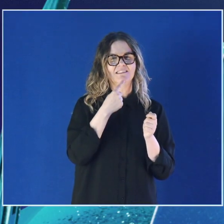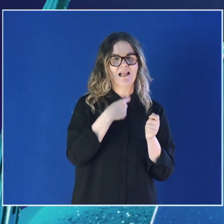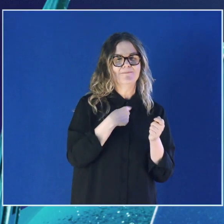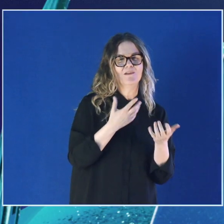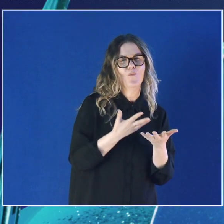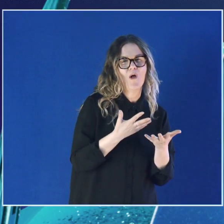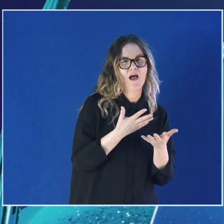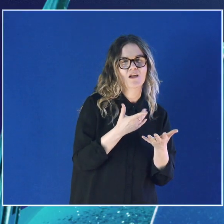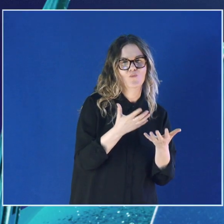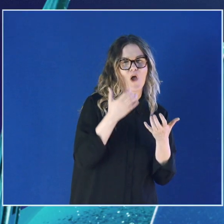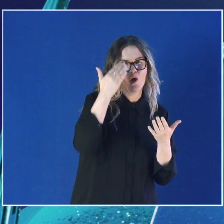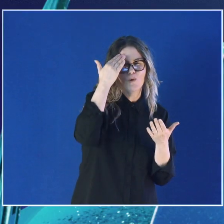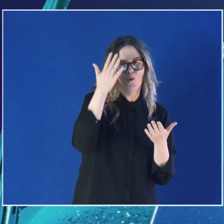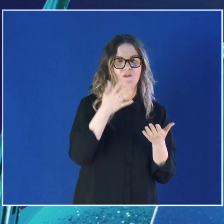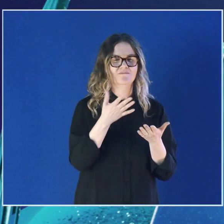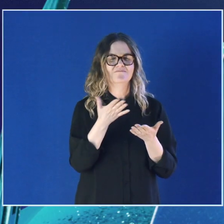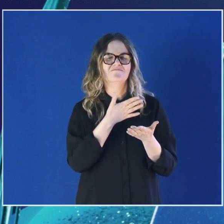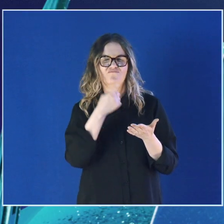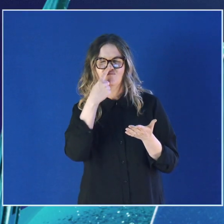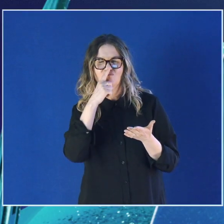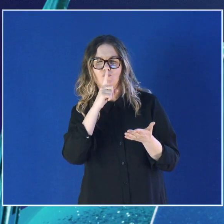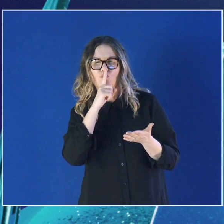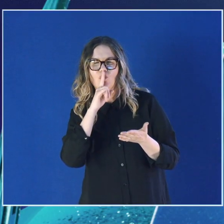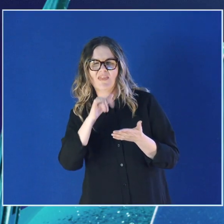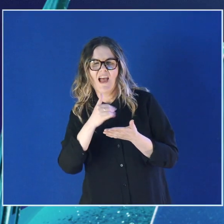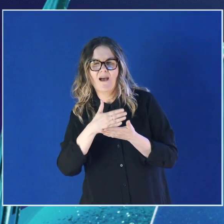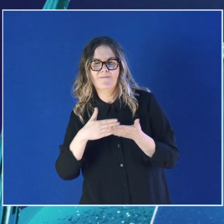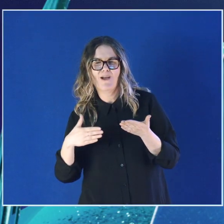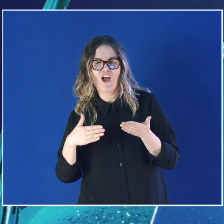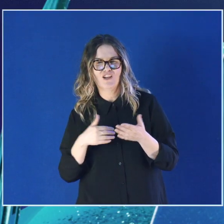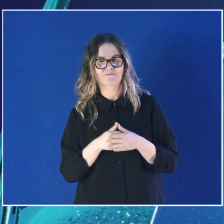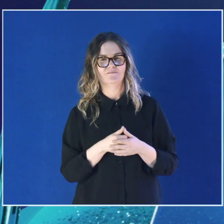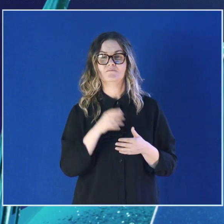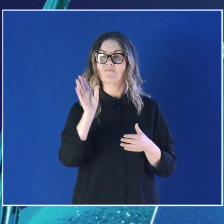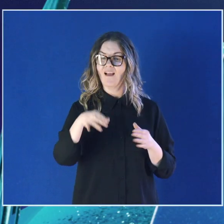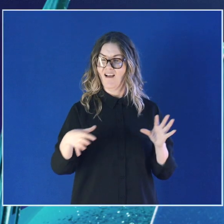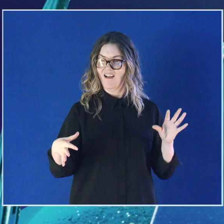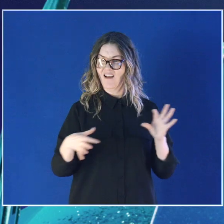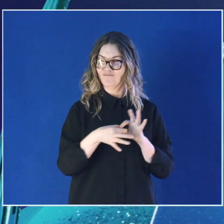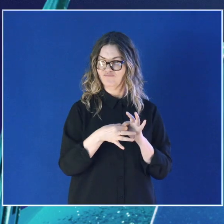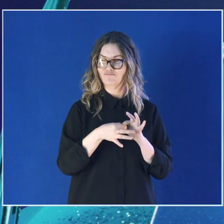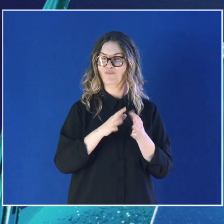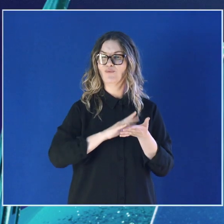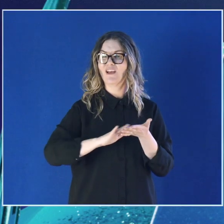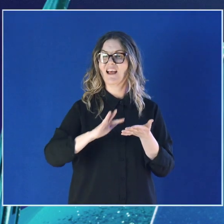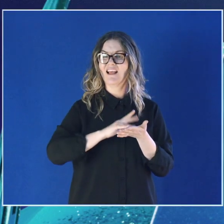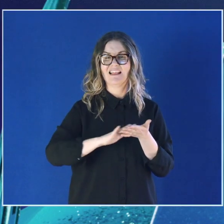Braille displays simple, with no complex setup required. Utilities like Screen Curtain, Speech Off,